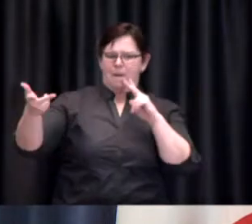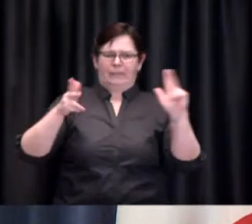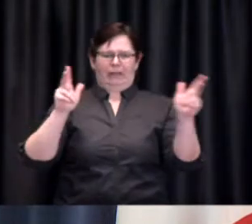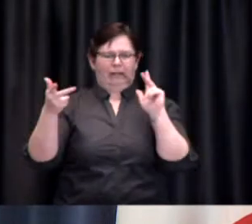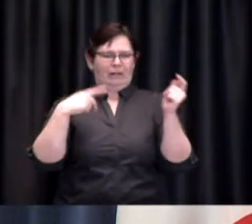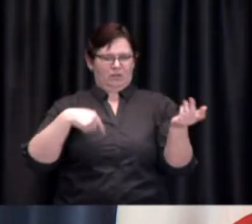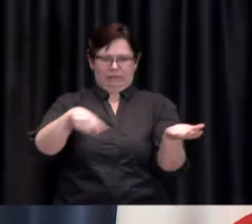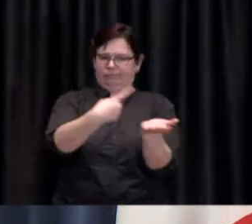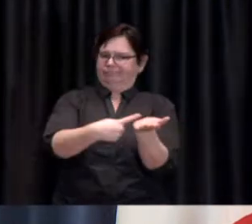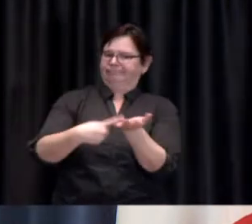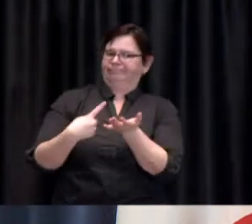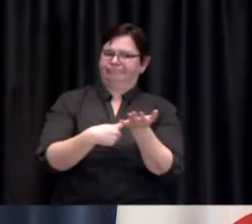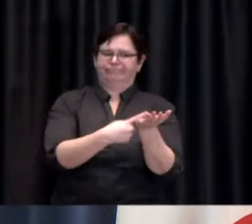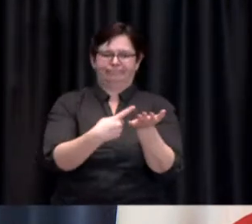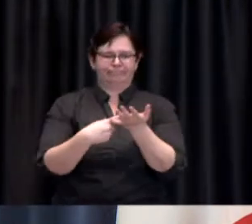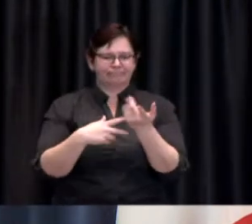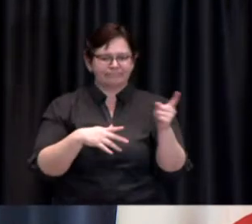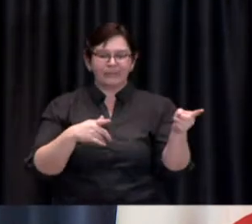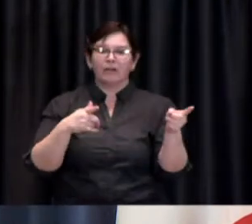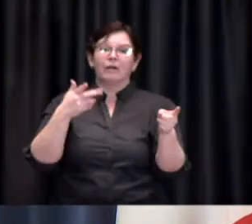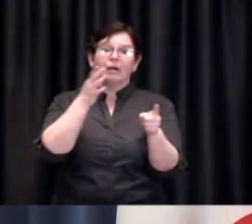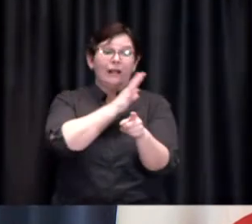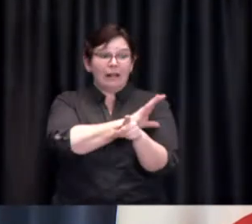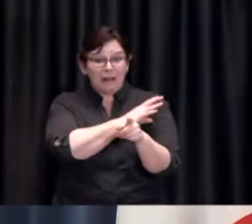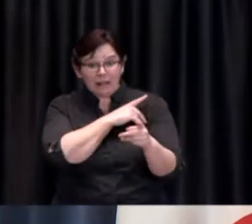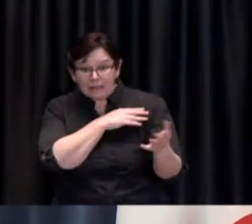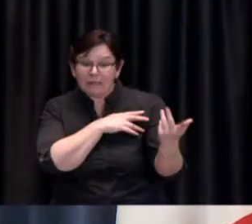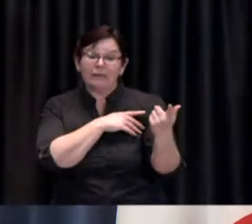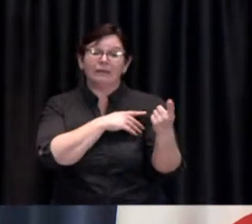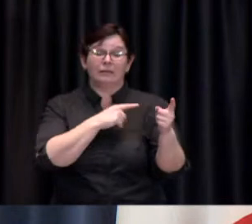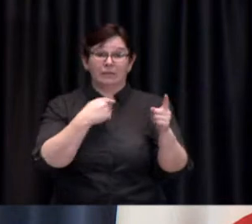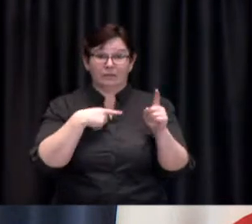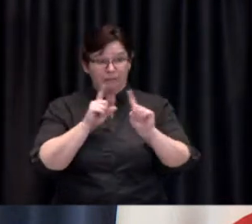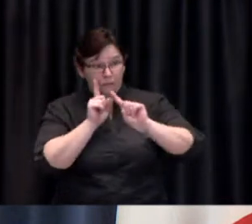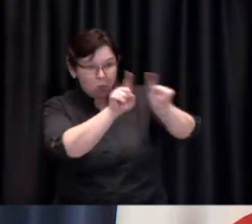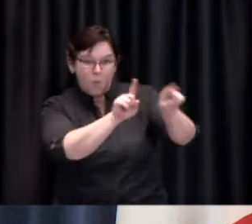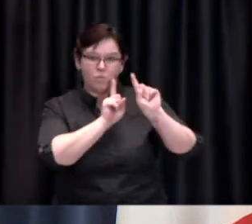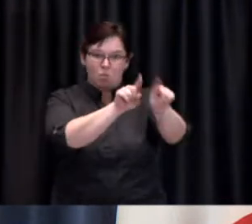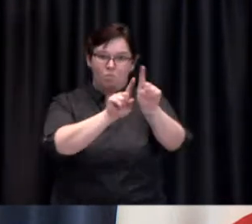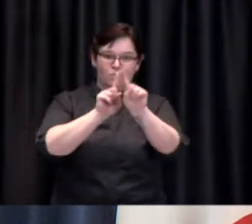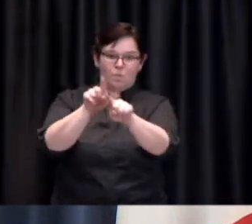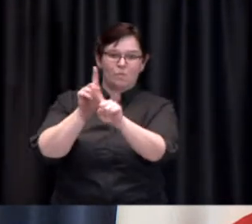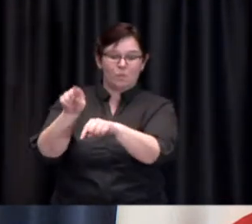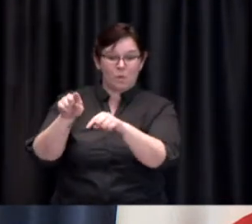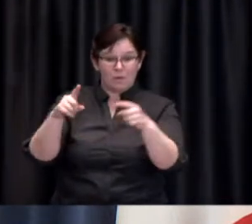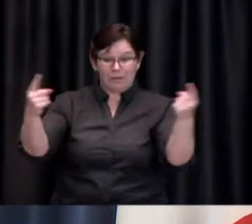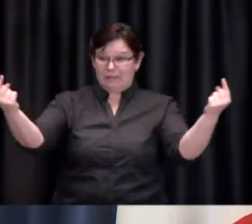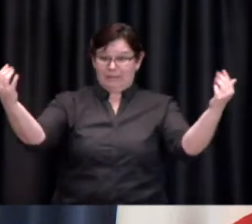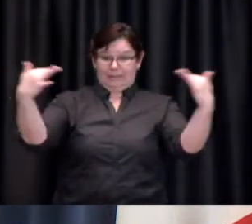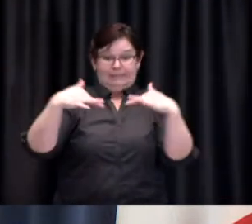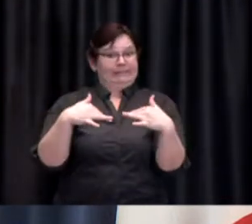clinics to people particularly those who have challenges with mobility or challenges getting